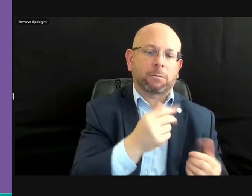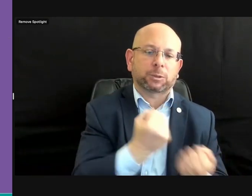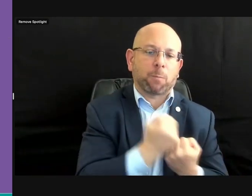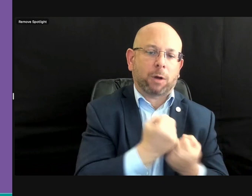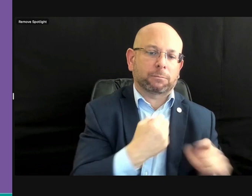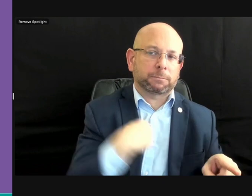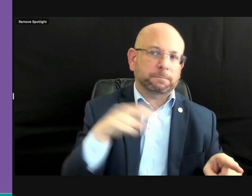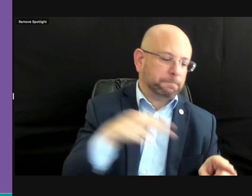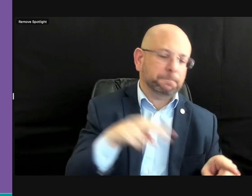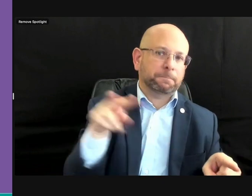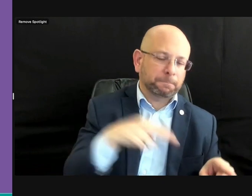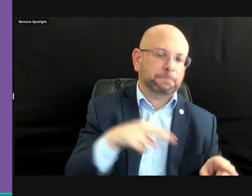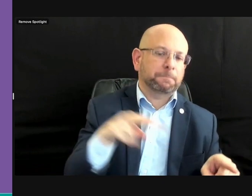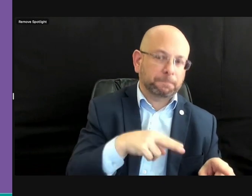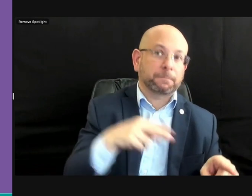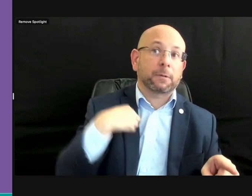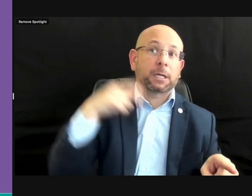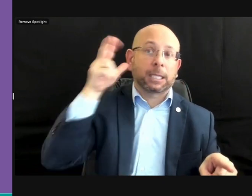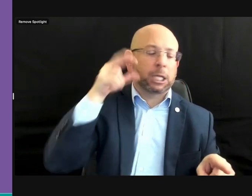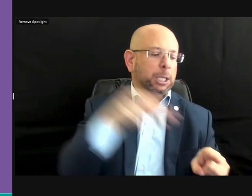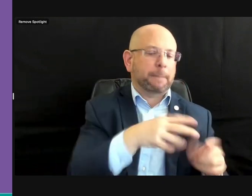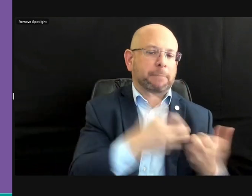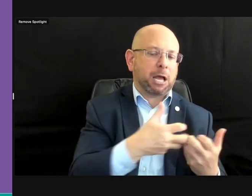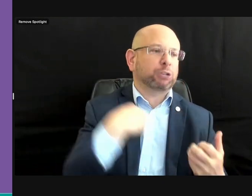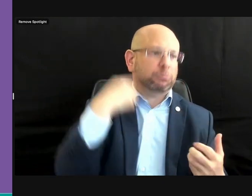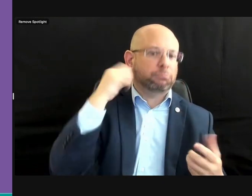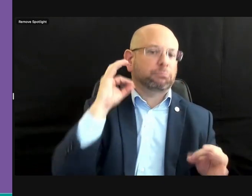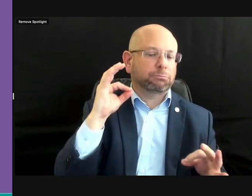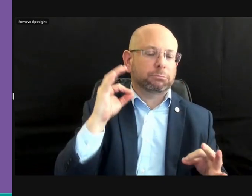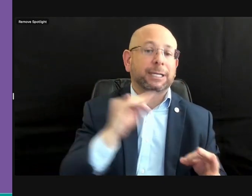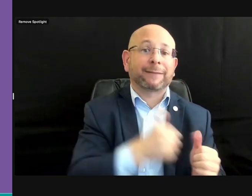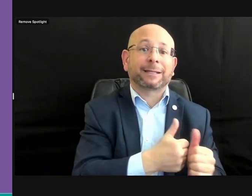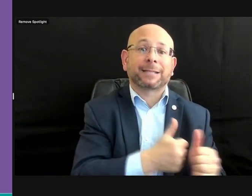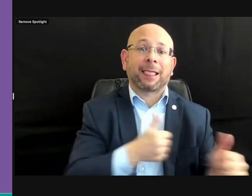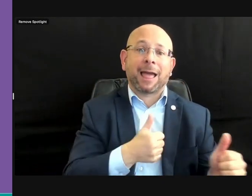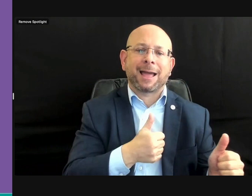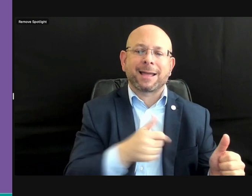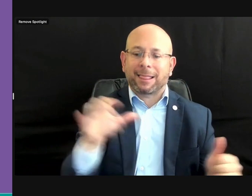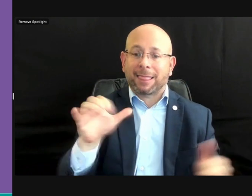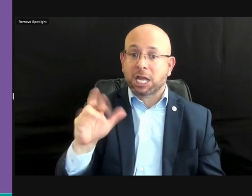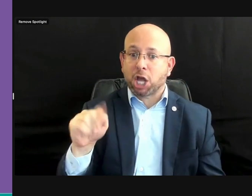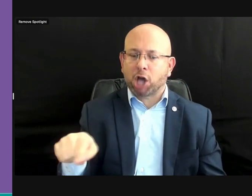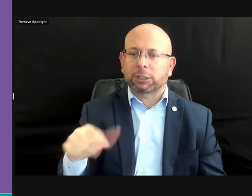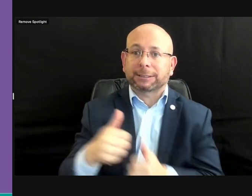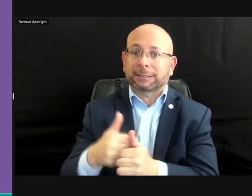And they use ASR as a support. And they follow along very closely with what they're hearing.